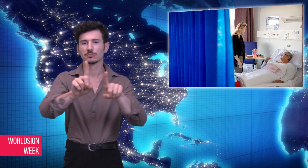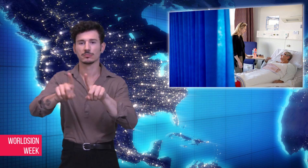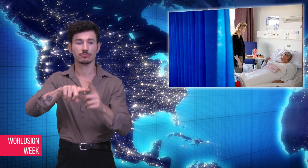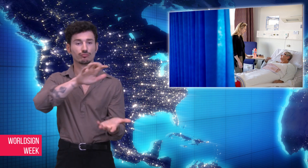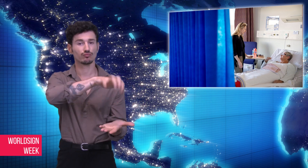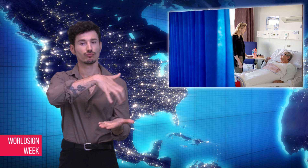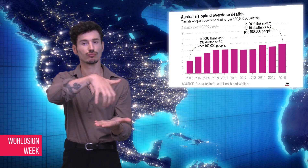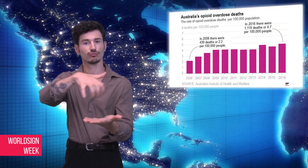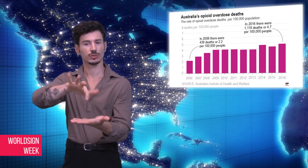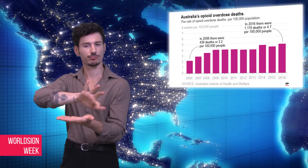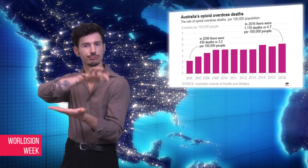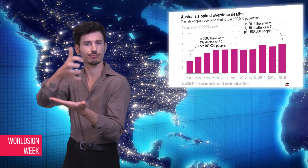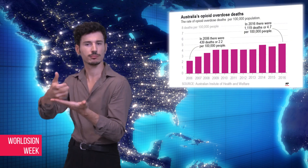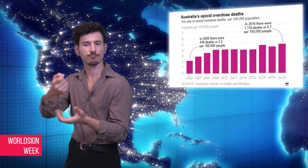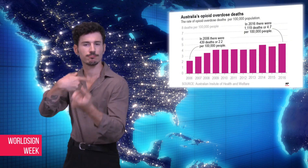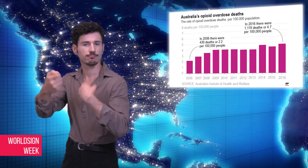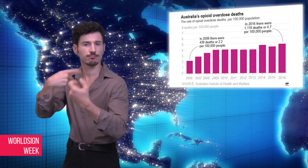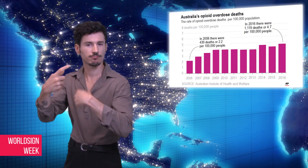painkiller medicine.